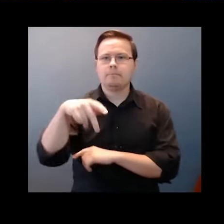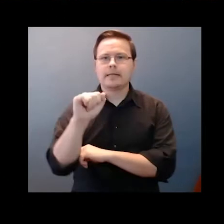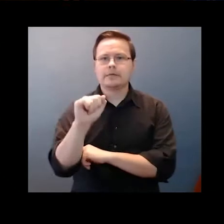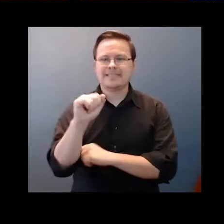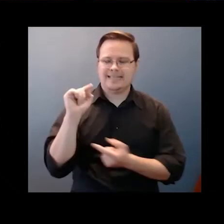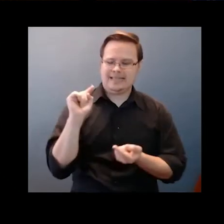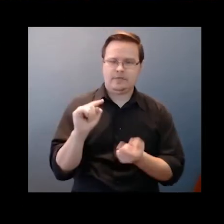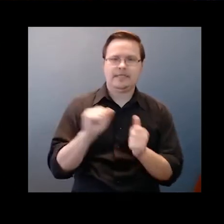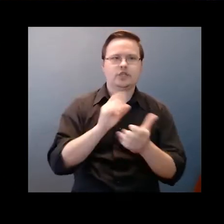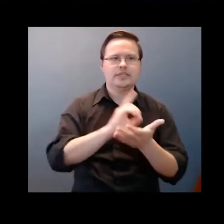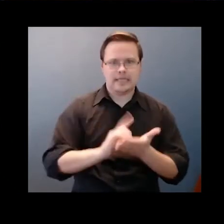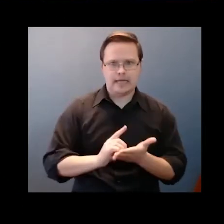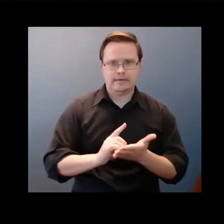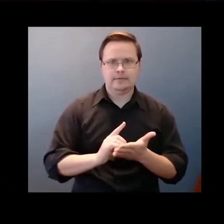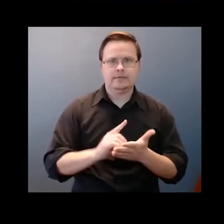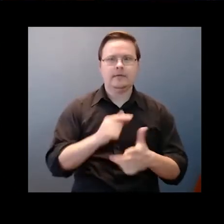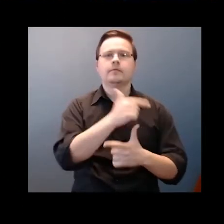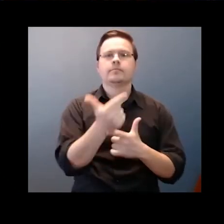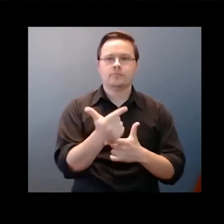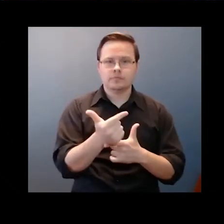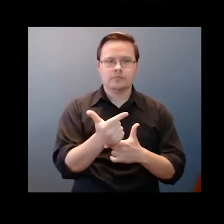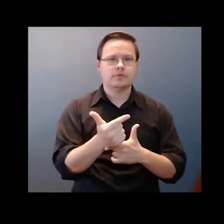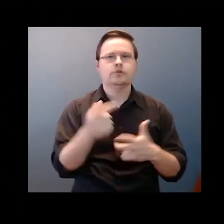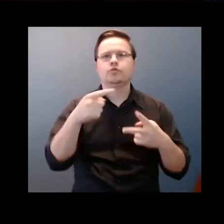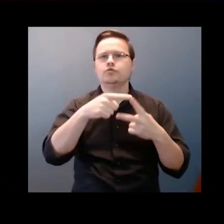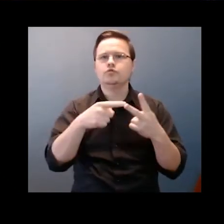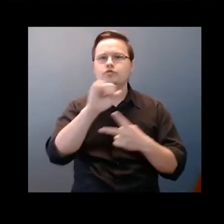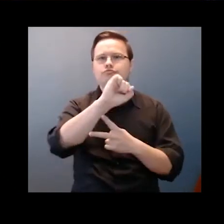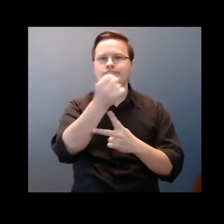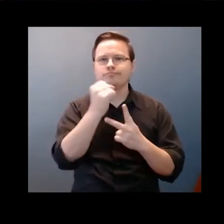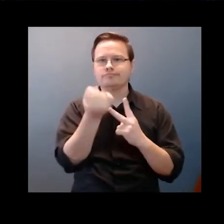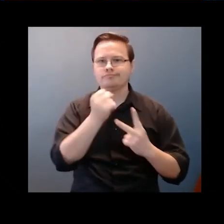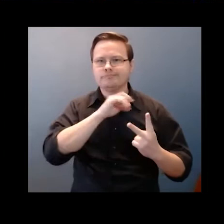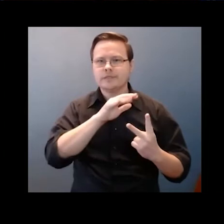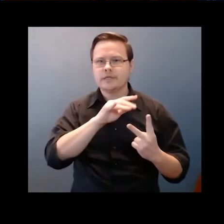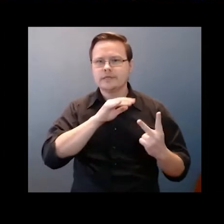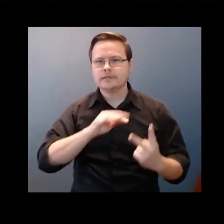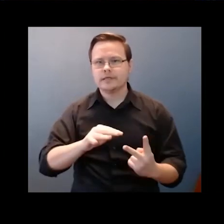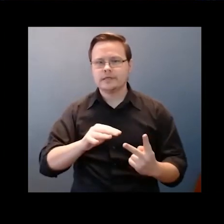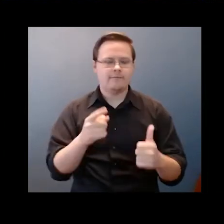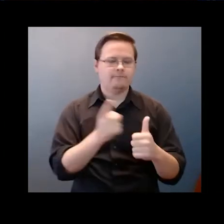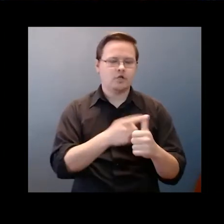I'm going to move on to two case studies. The first is a struggle for democratic oversight over